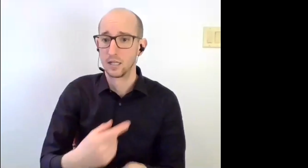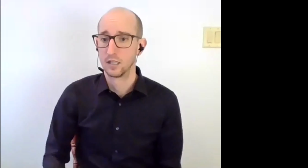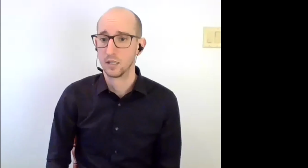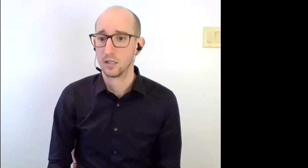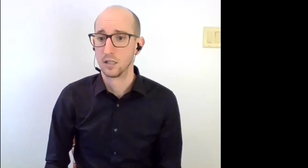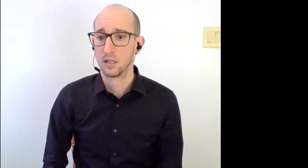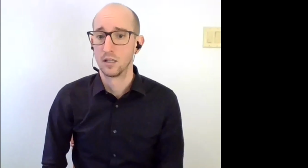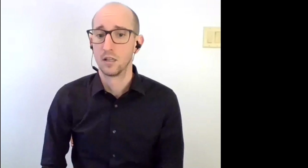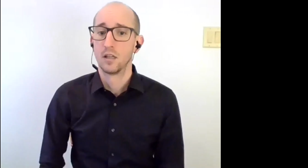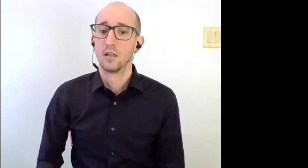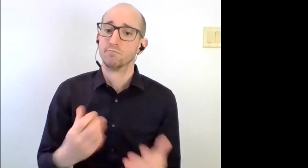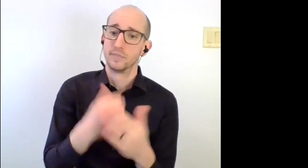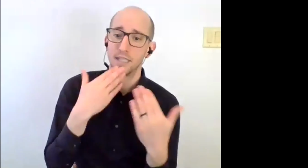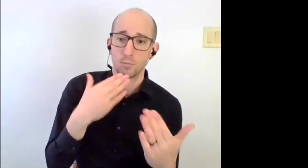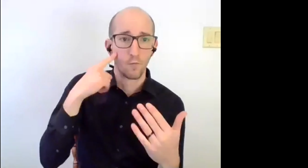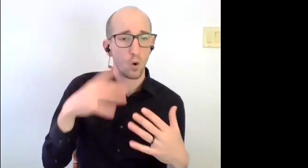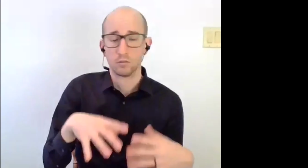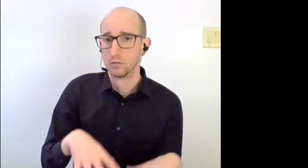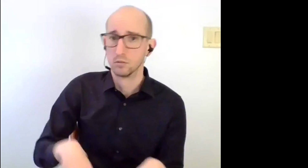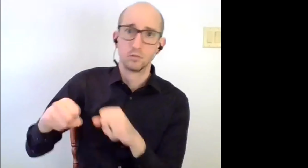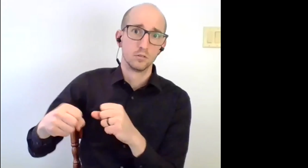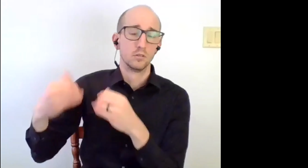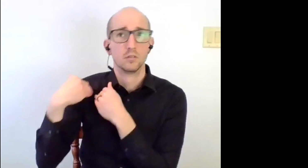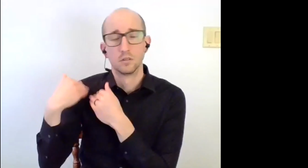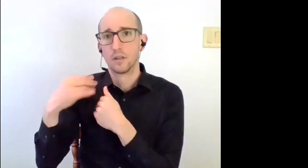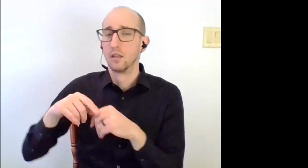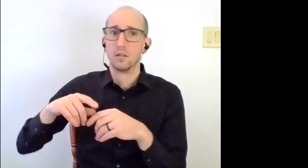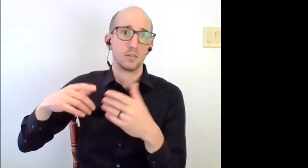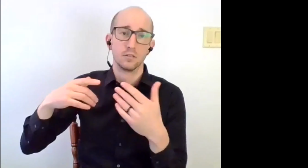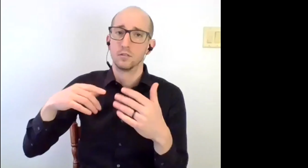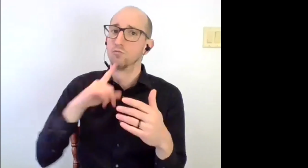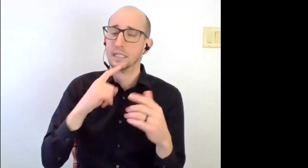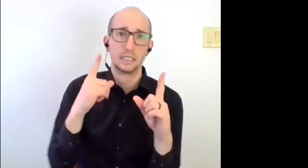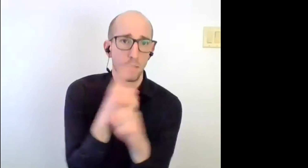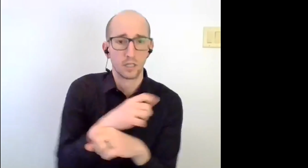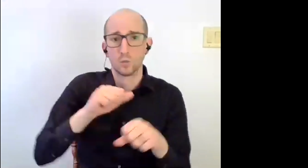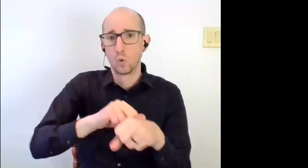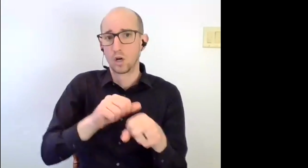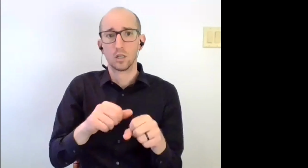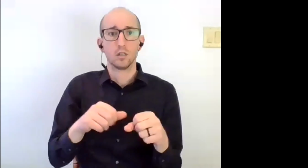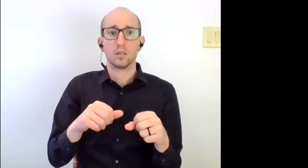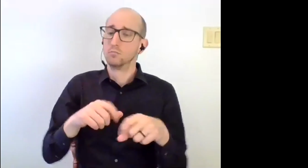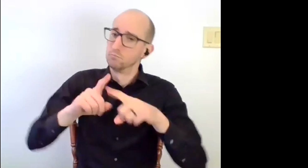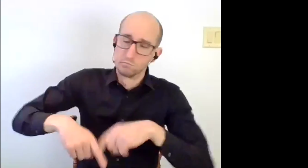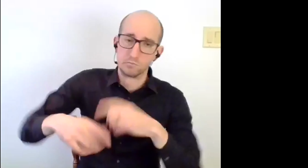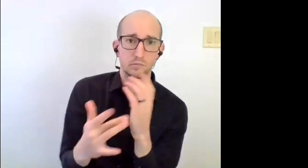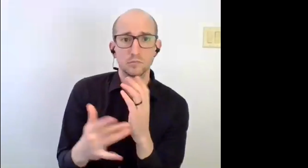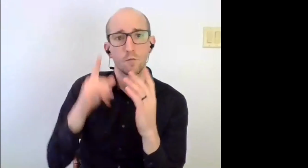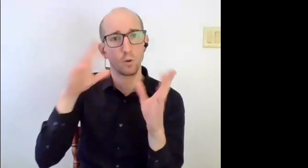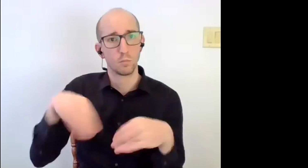today. I also just want to again, thank you for taking on the very